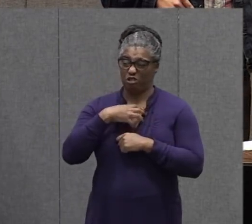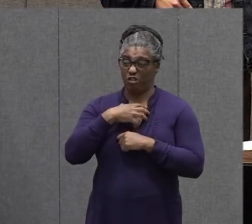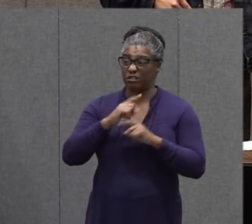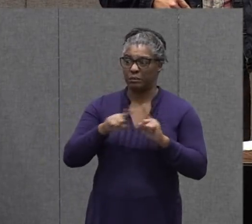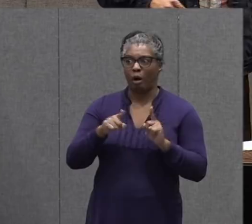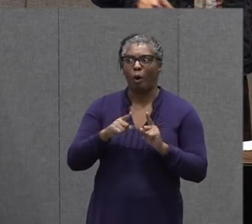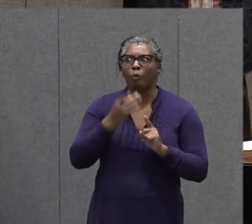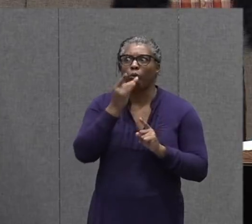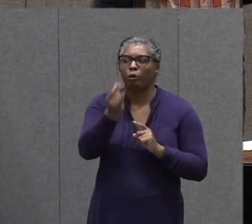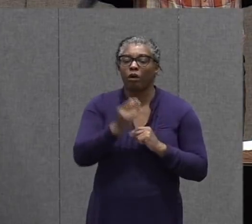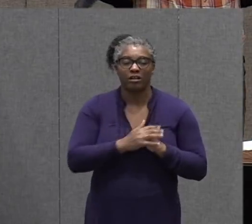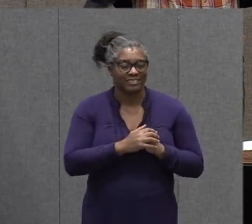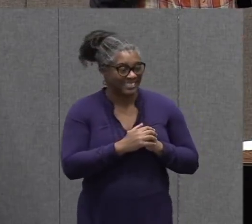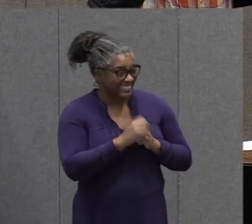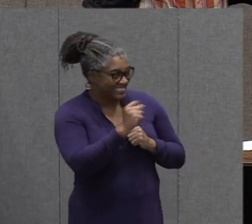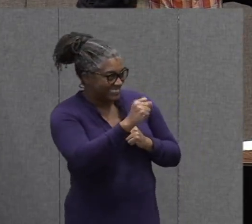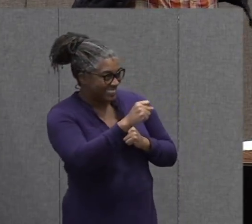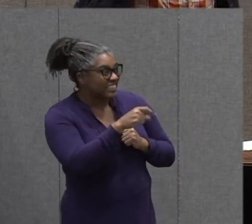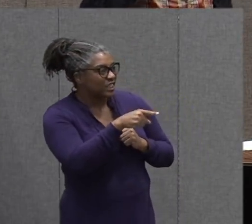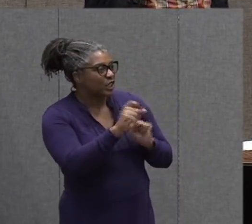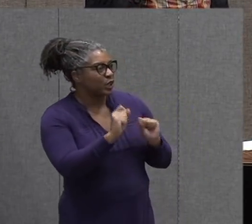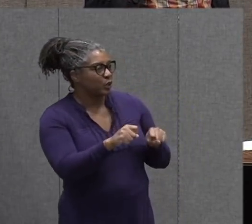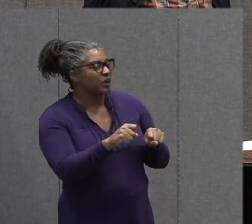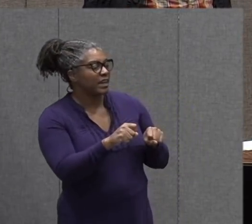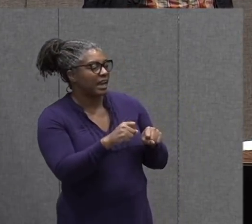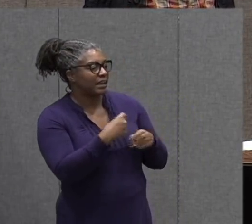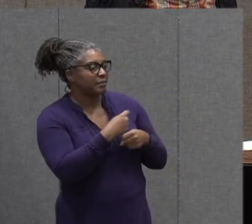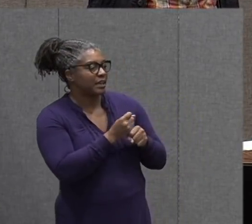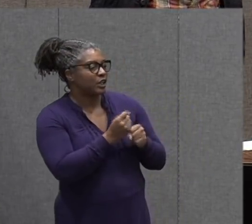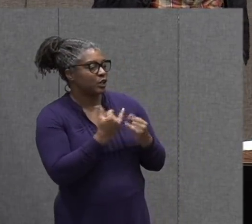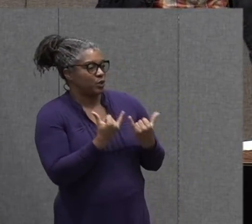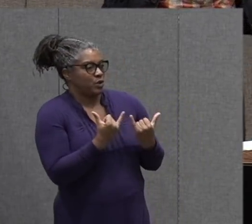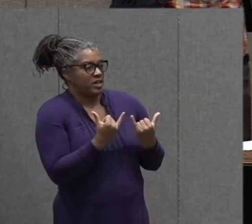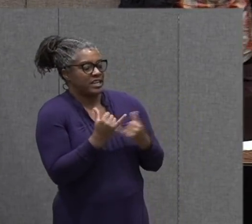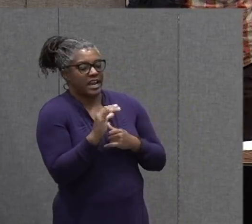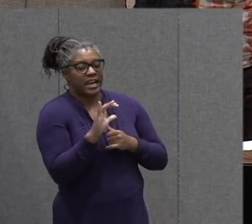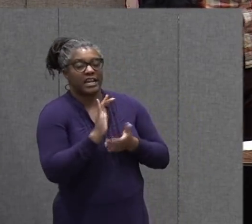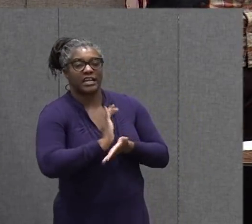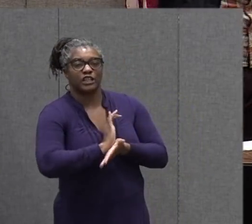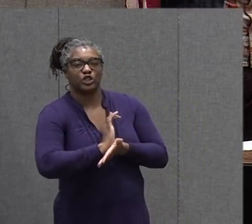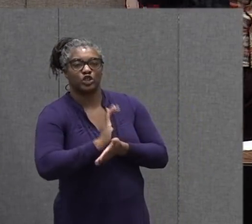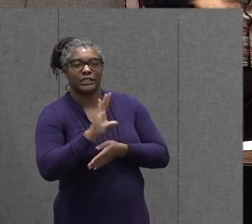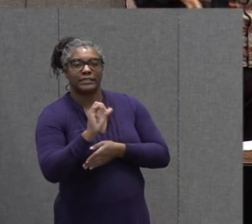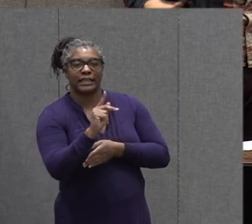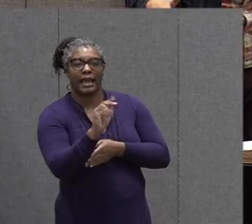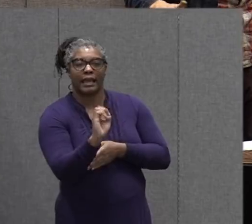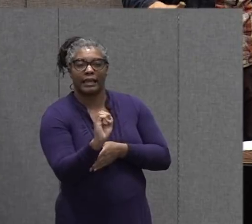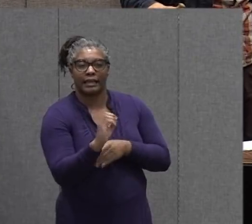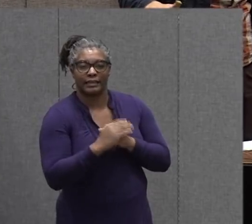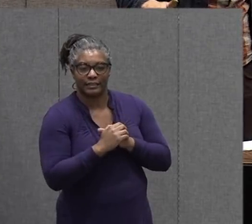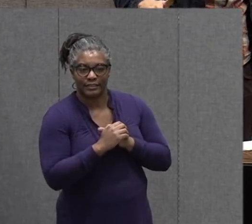[Miss Garcia] You get to make it and guess what? [Mr. R.] Yes, [Miss Garcia] No oven. [Mr. R.] No baking. - Now it's a cake. [Miss Garcia] No stove, the only thing